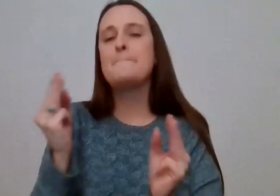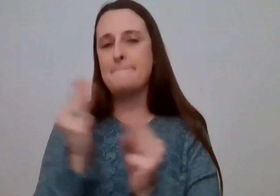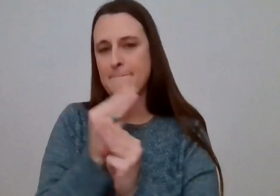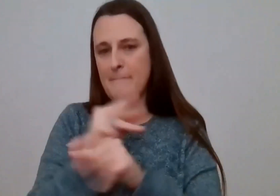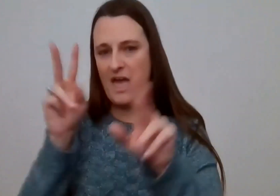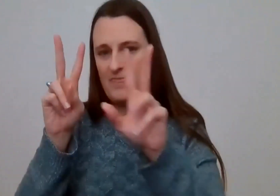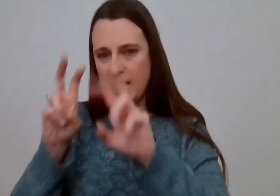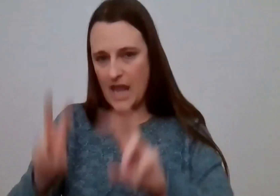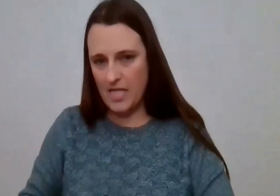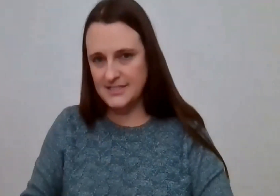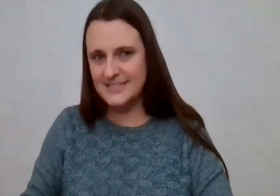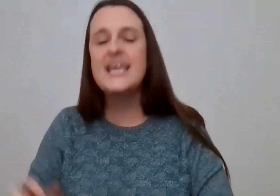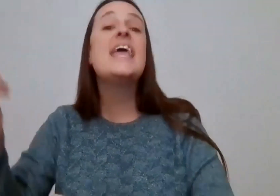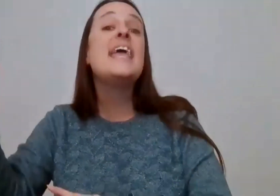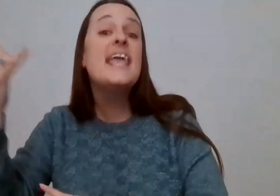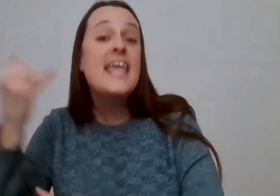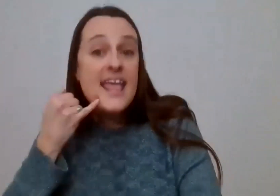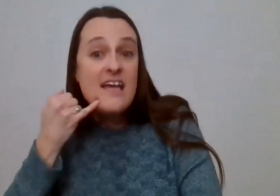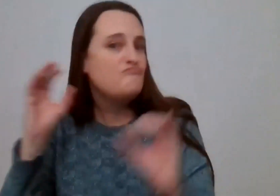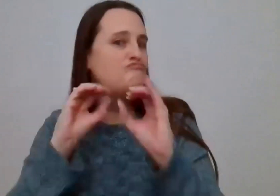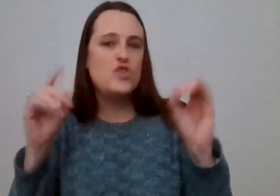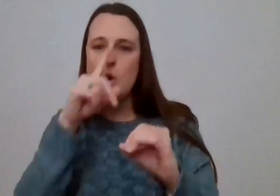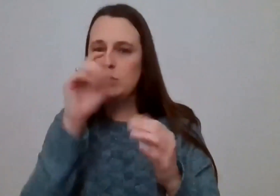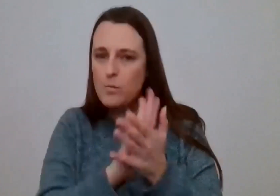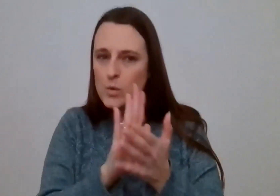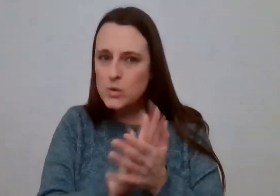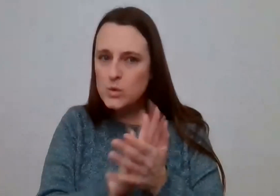that's if they never go to summer school or if they want to use summer school maybe they